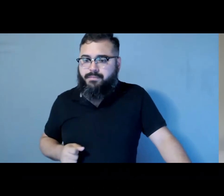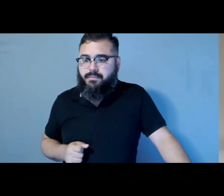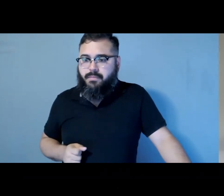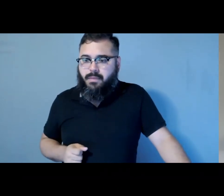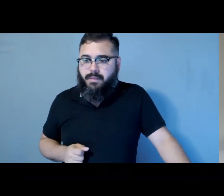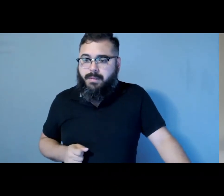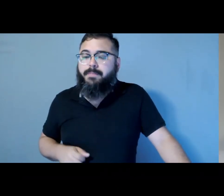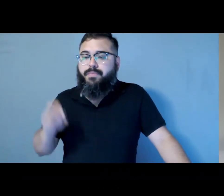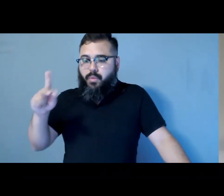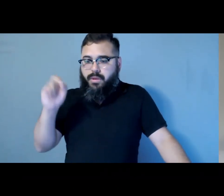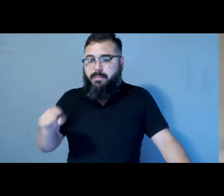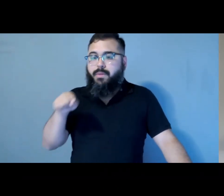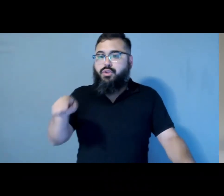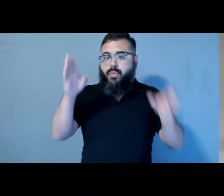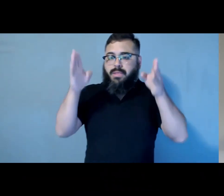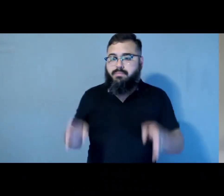Okay, so this person is wondering,